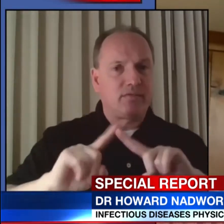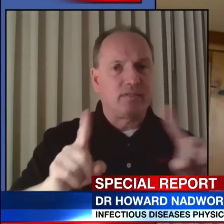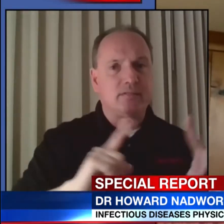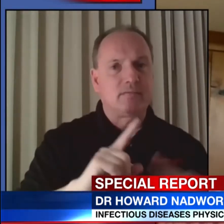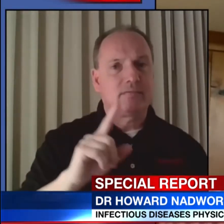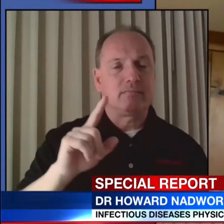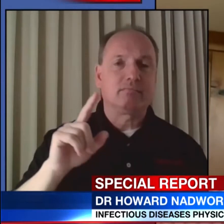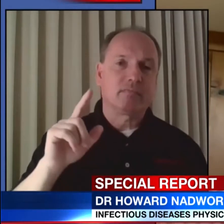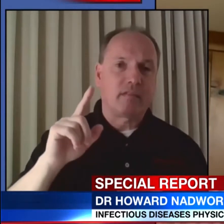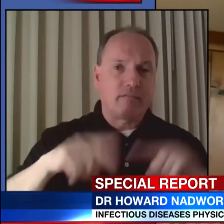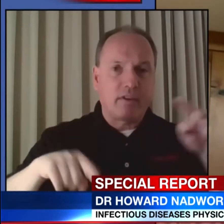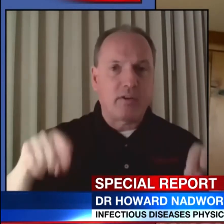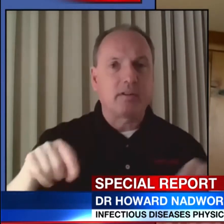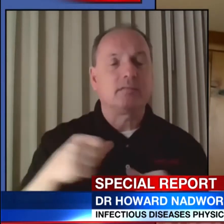MODERNA VACCINE, AND PFIZER